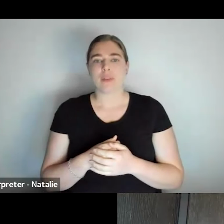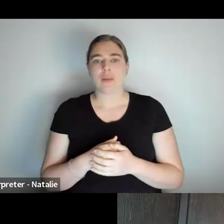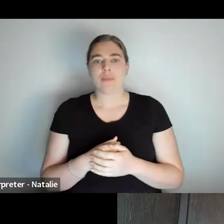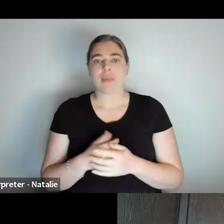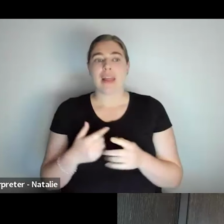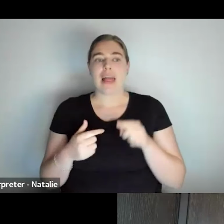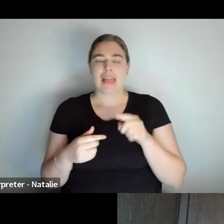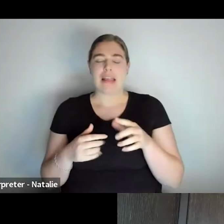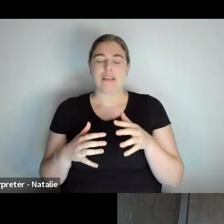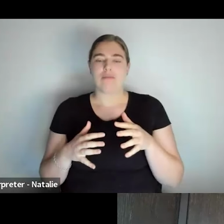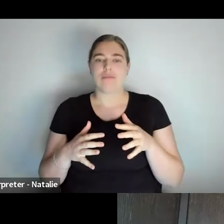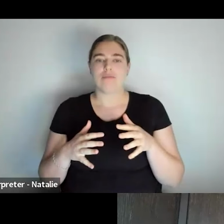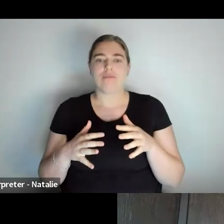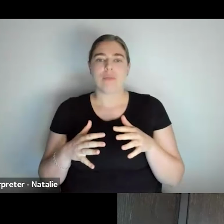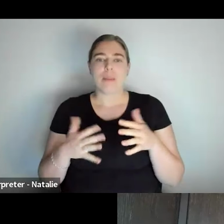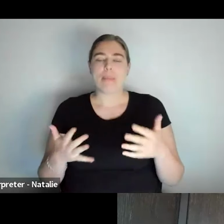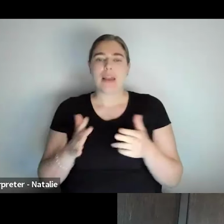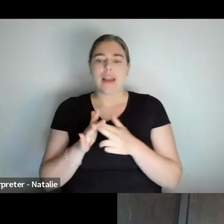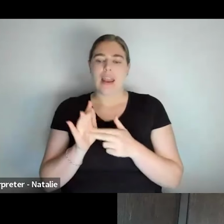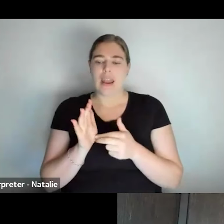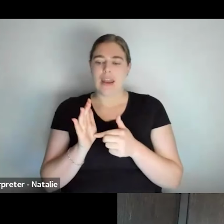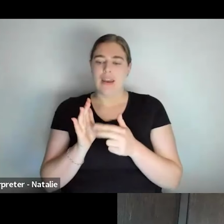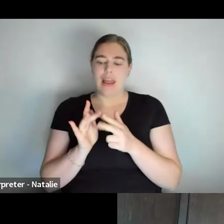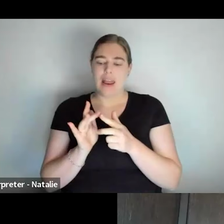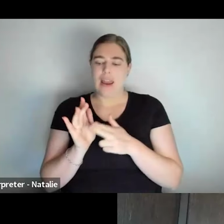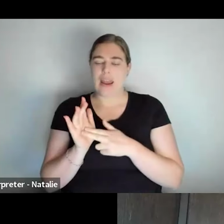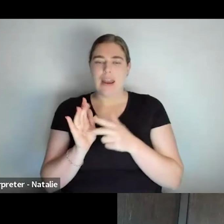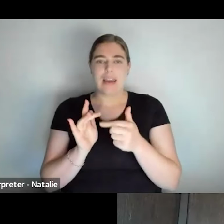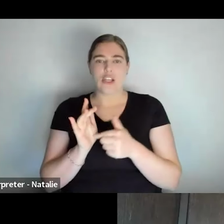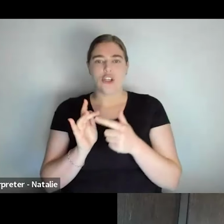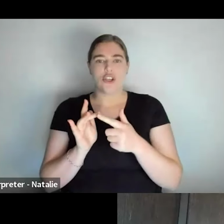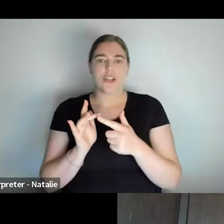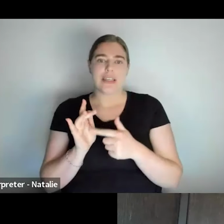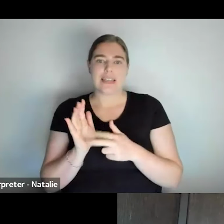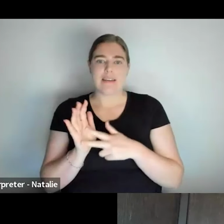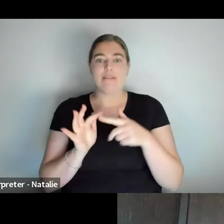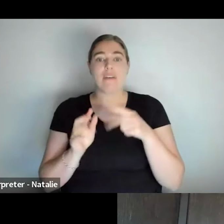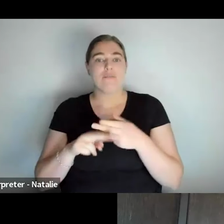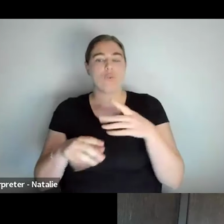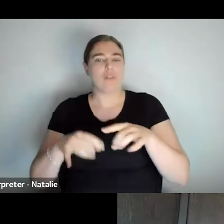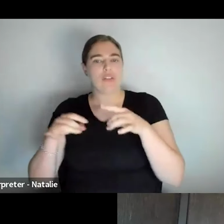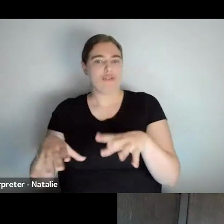Policy. We want to work with those recipients on evaluating the projects as well.